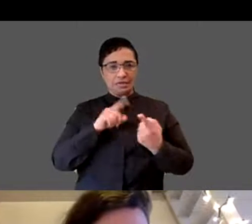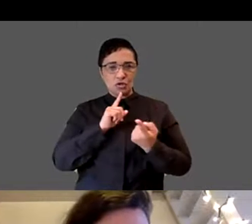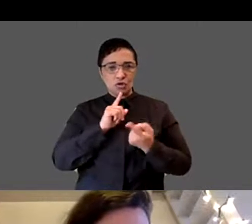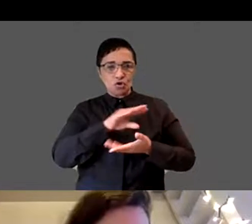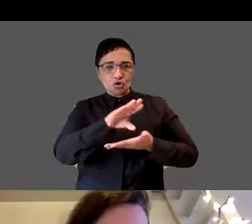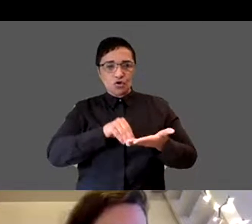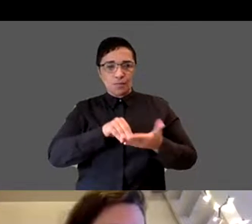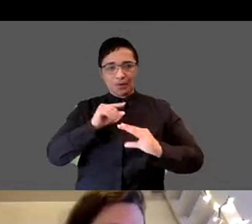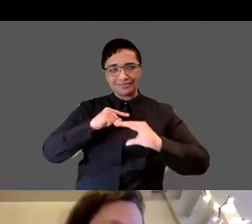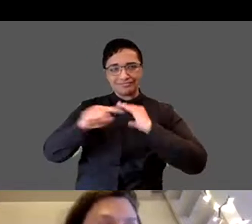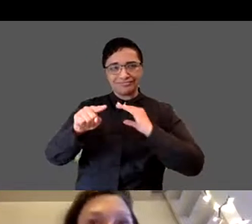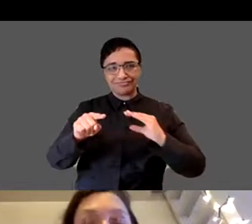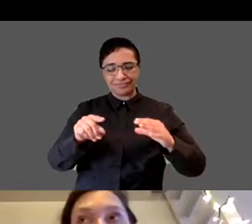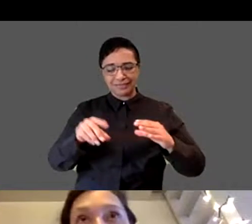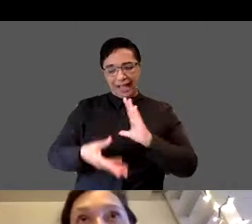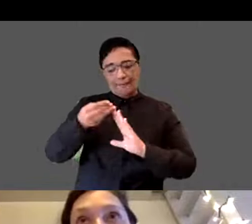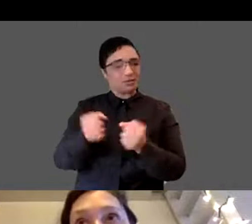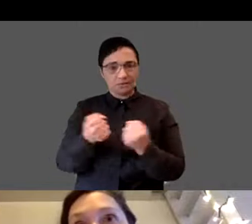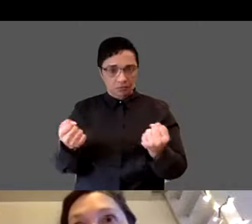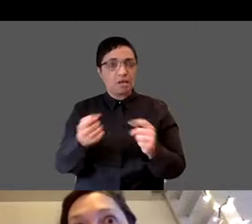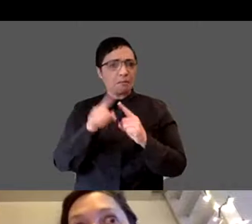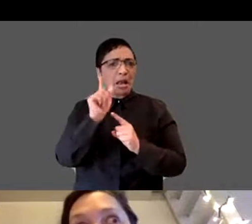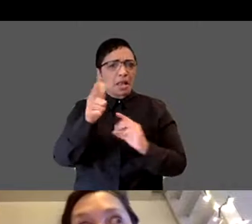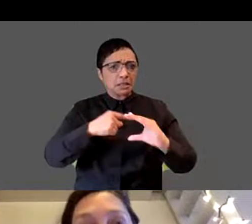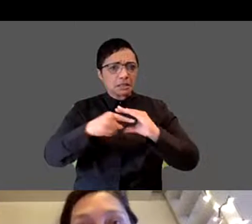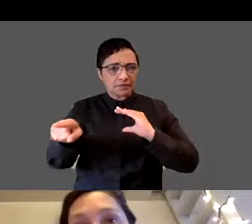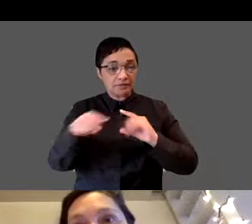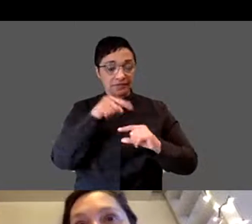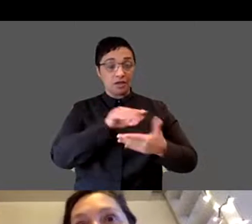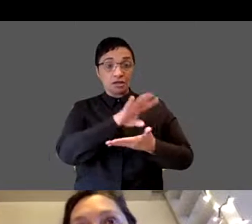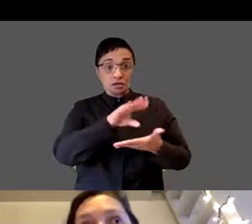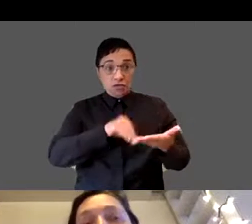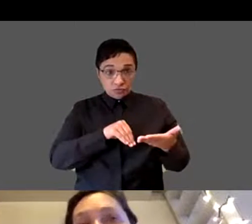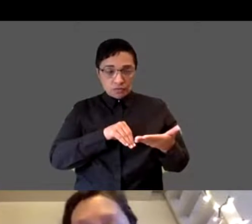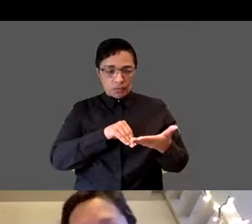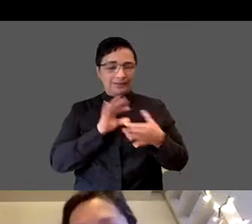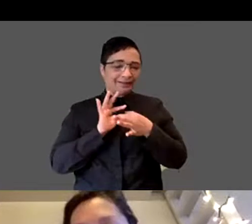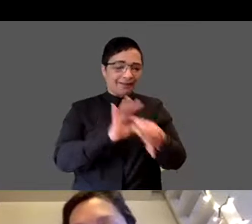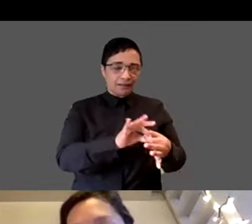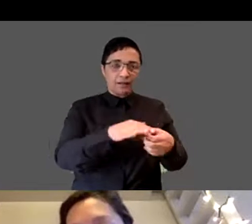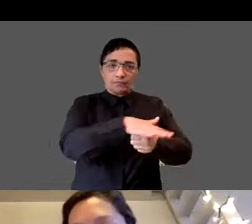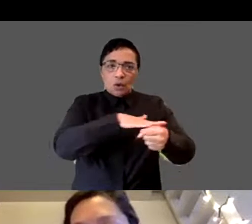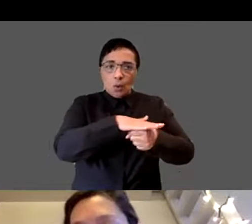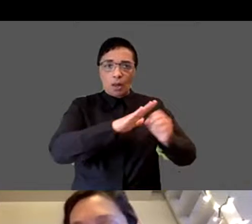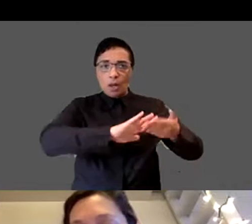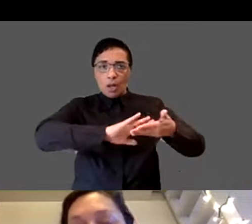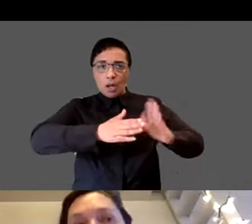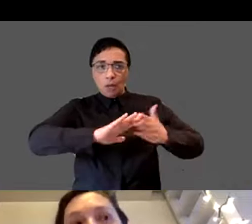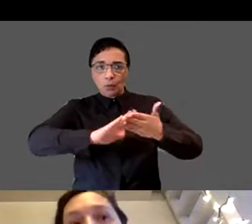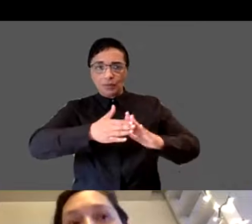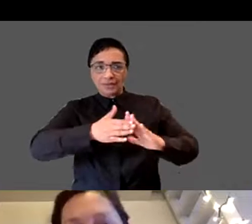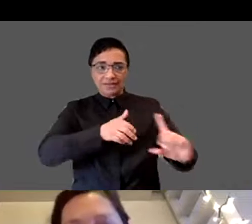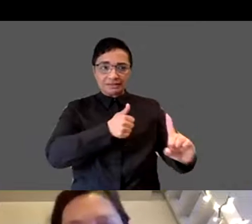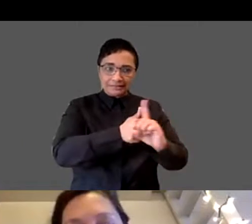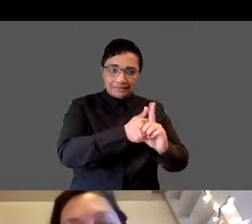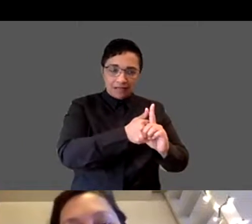later but it's a report on citizen generated data led by the community for a local town,